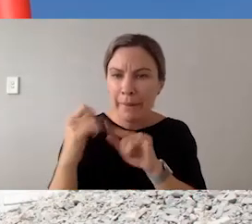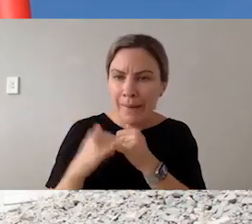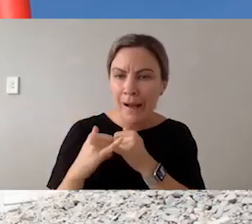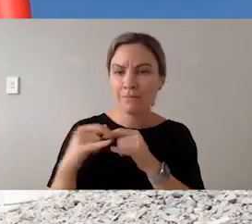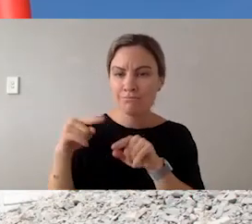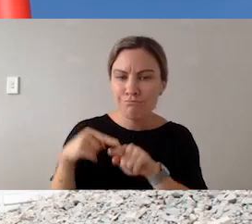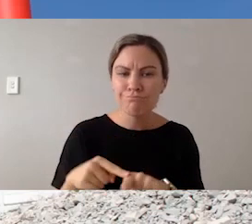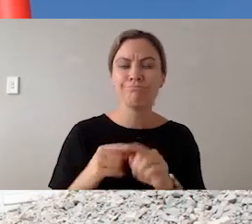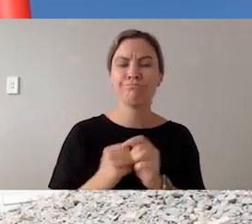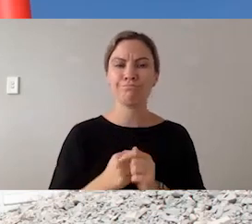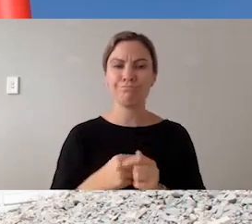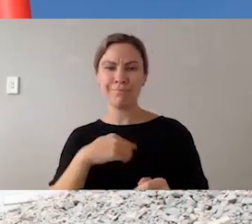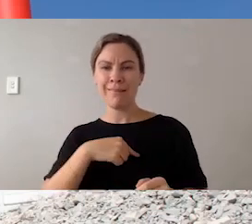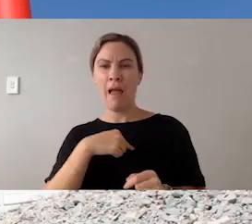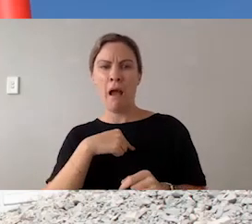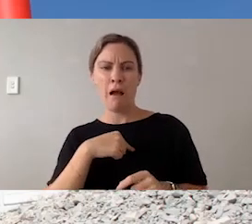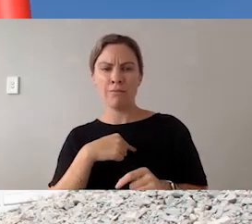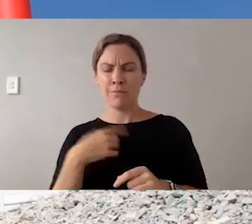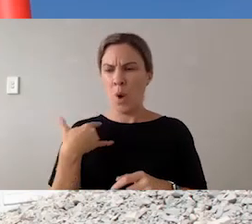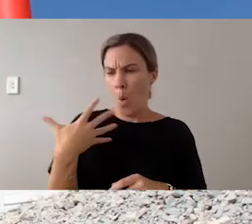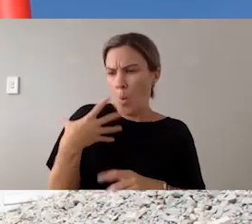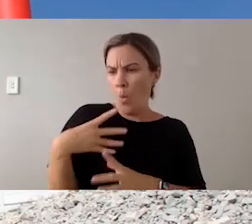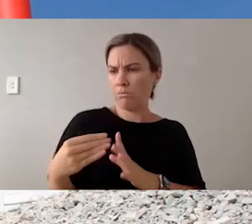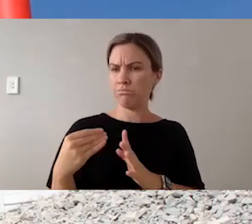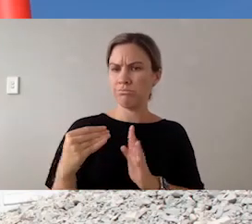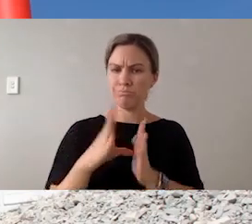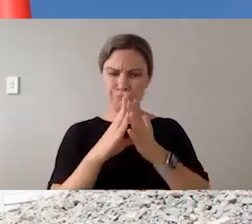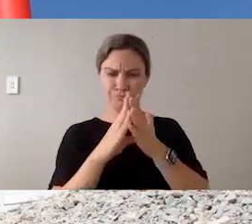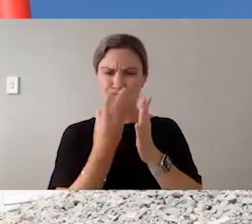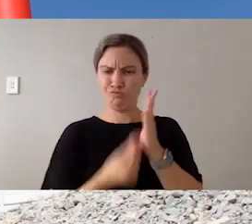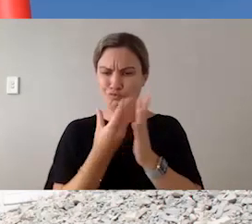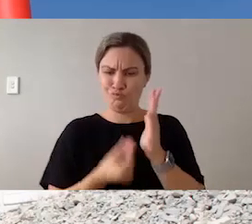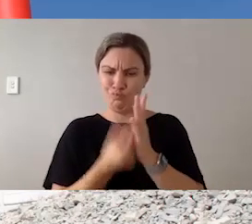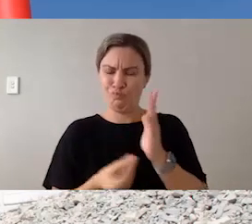data. Because, like other middle-aged men in Lycra, we like to